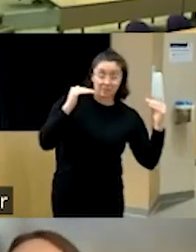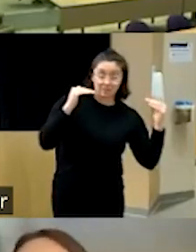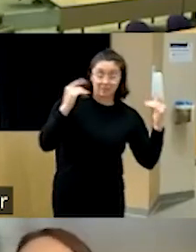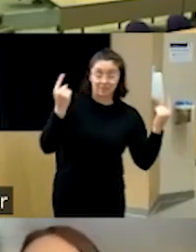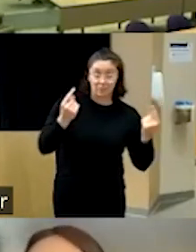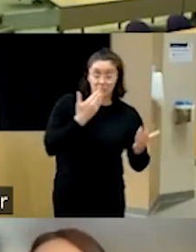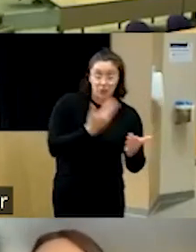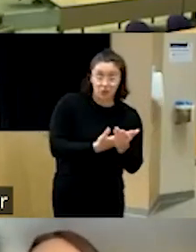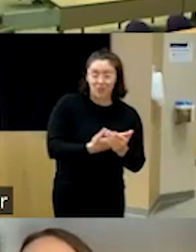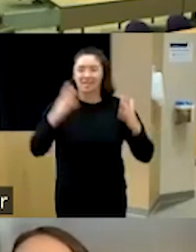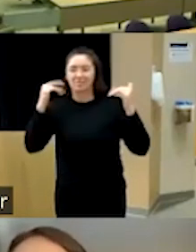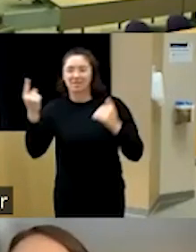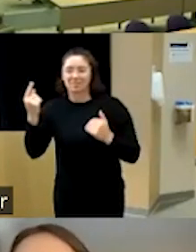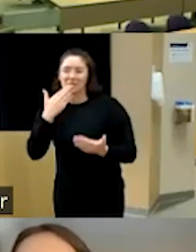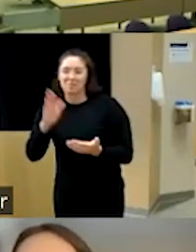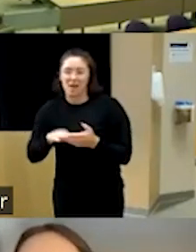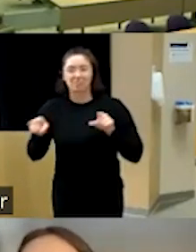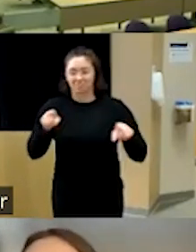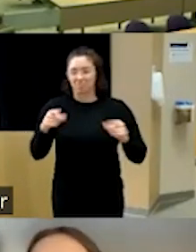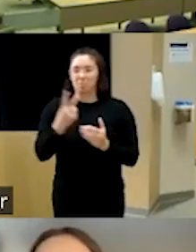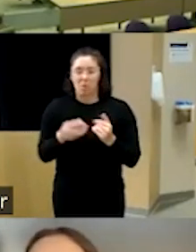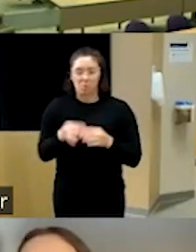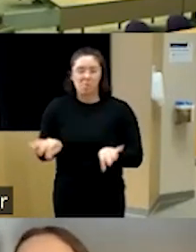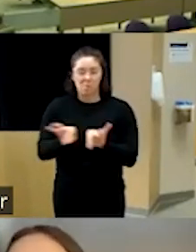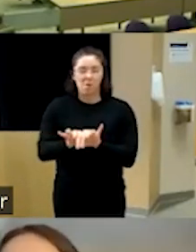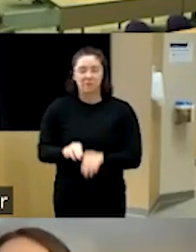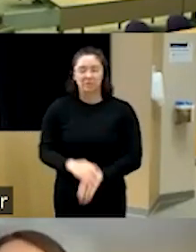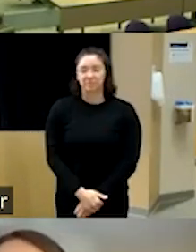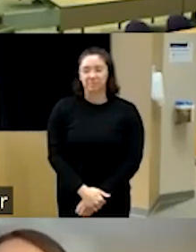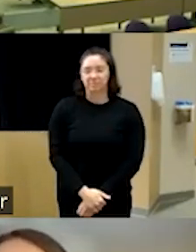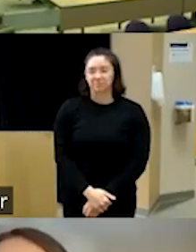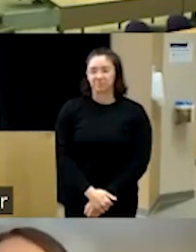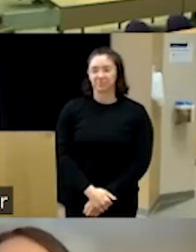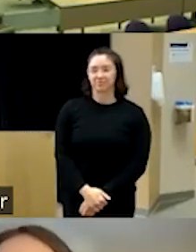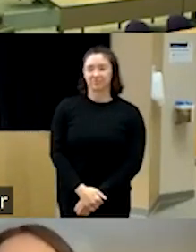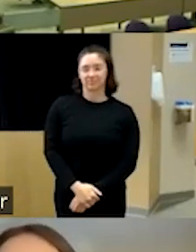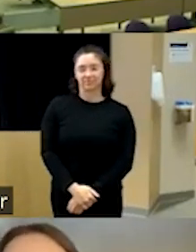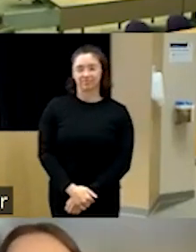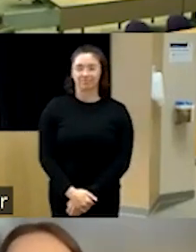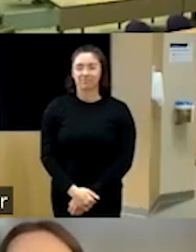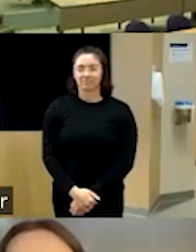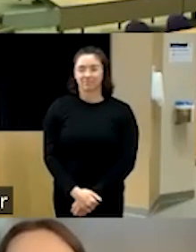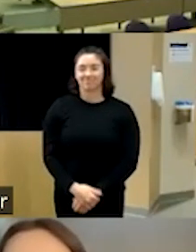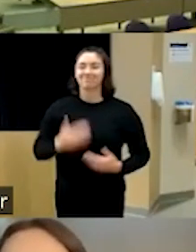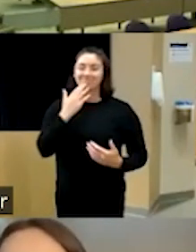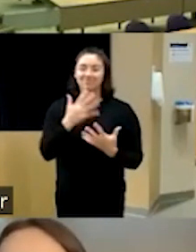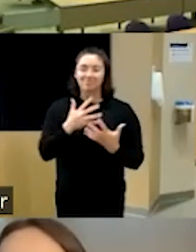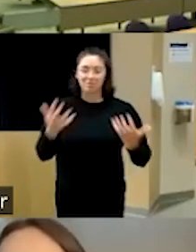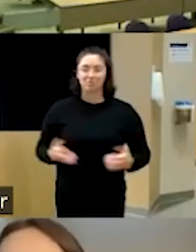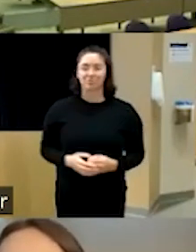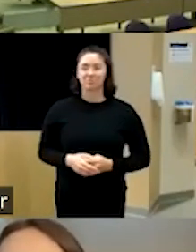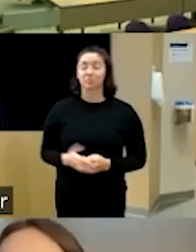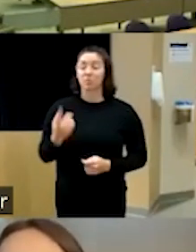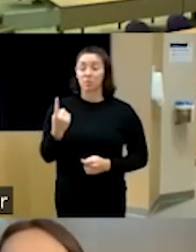good and expecting something bad or that nothing happens thank you so much uh one question comes